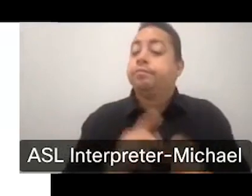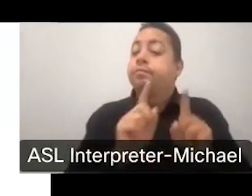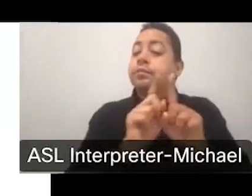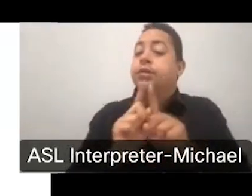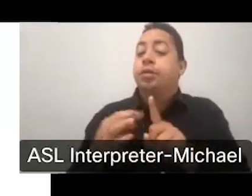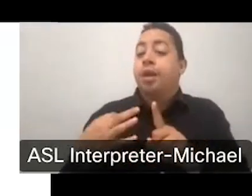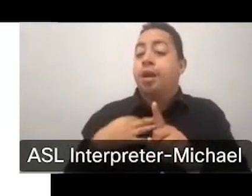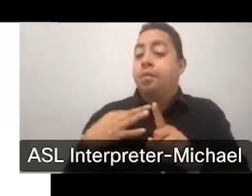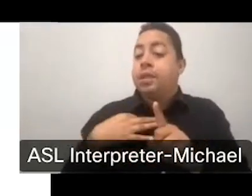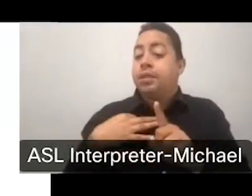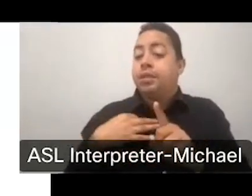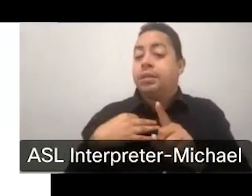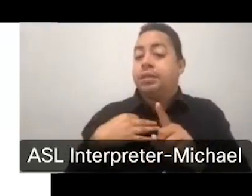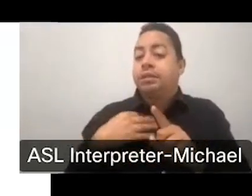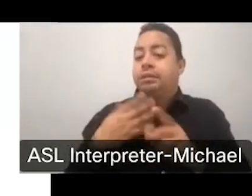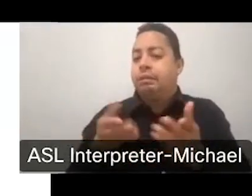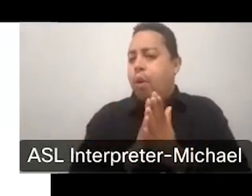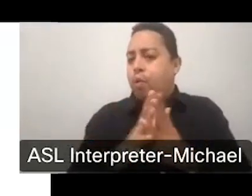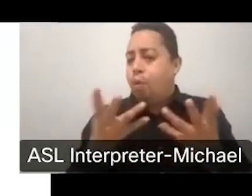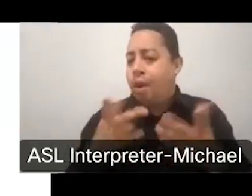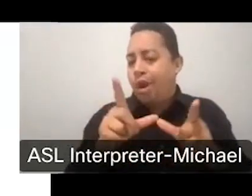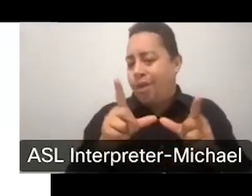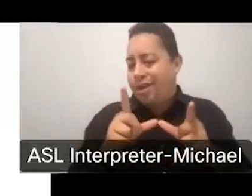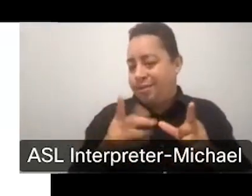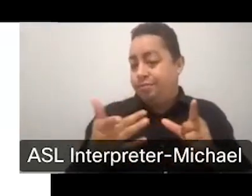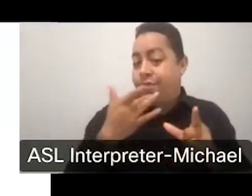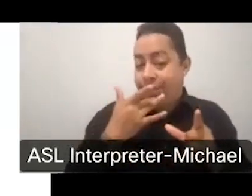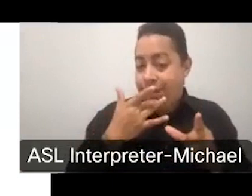may have, as well as the type of work environment you are seeking.